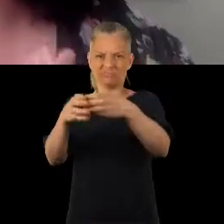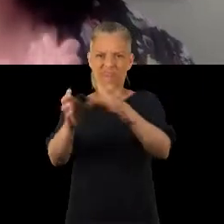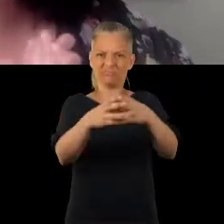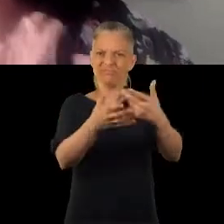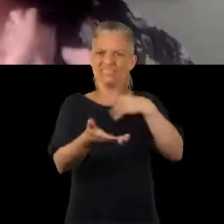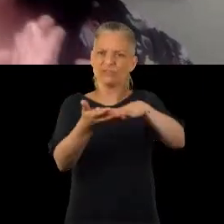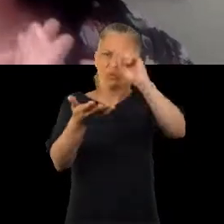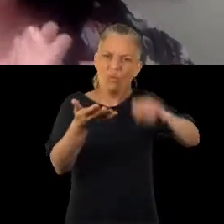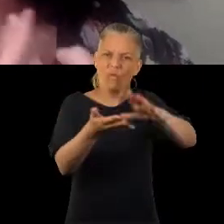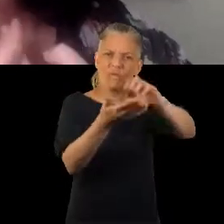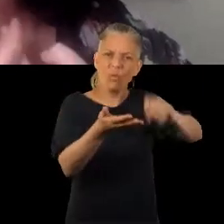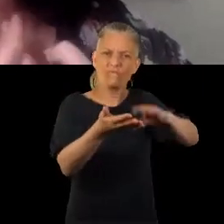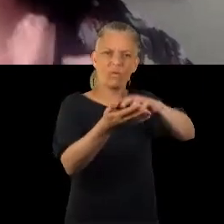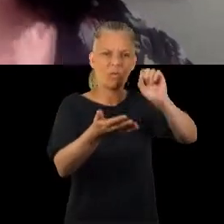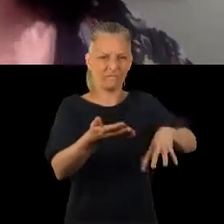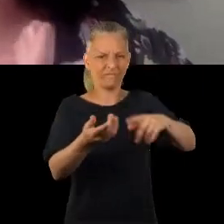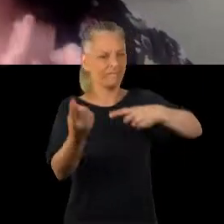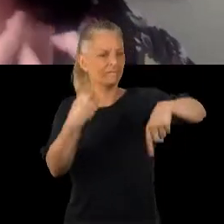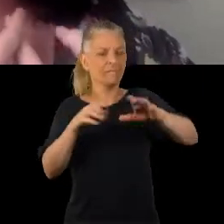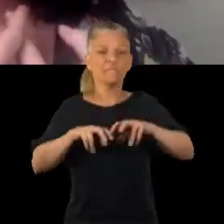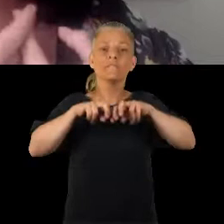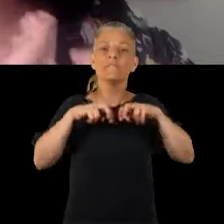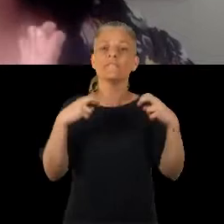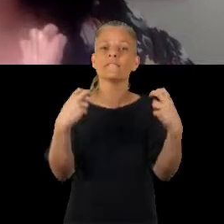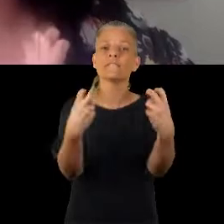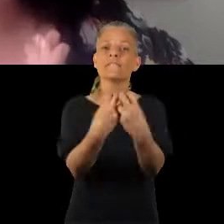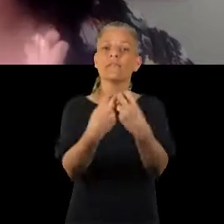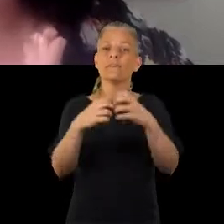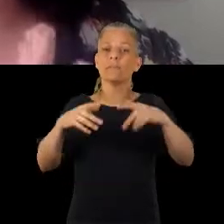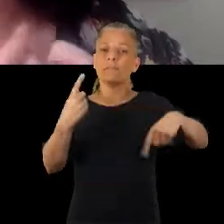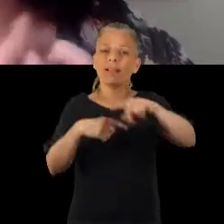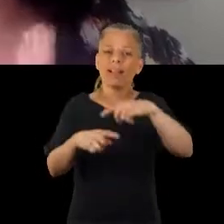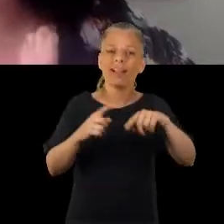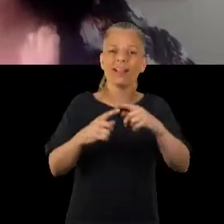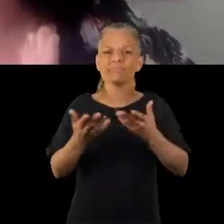tackling shame and self stigma. This idea of what a mental patient is or what it means when you get